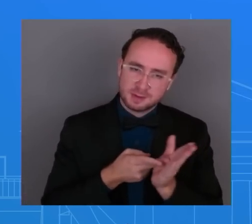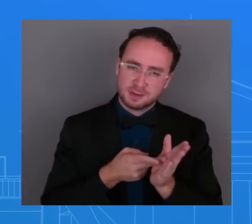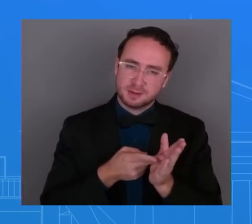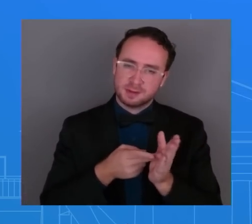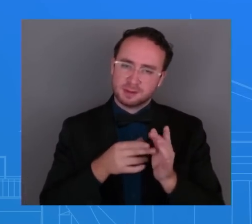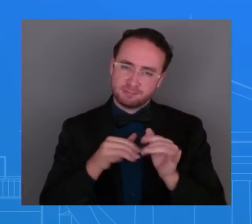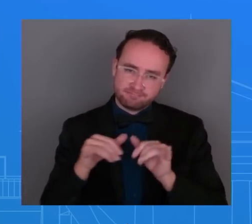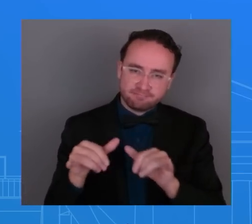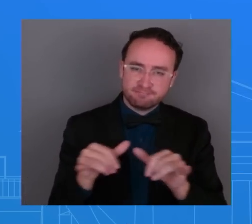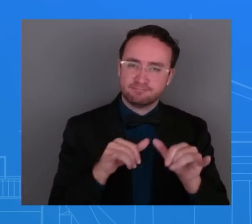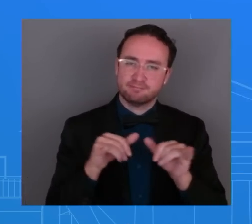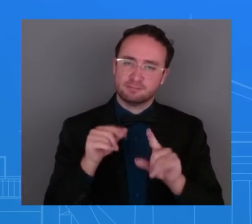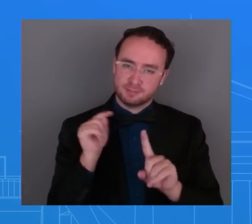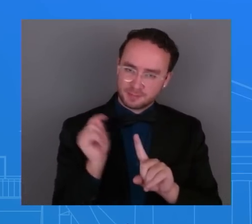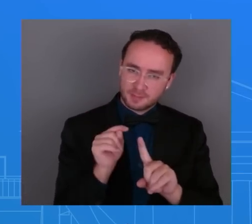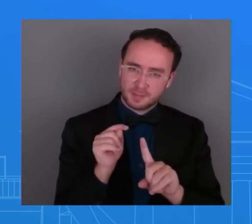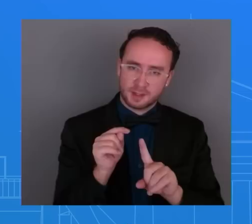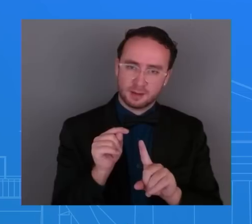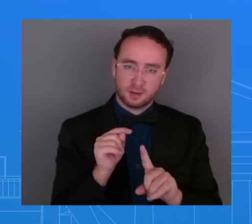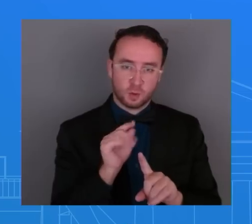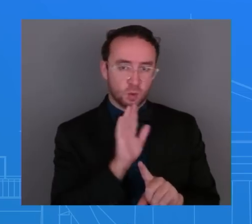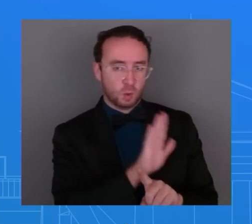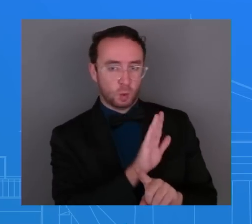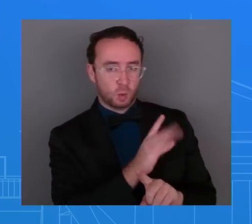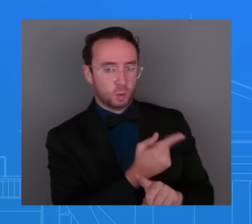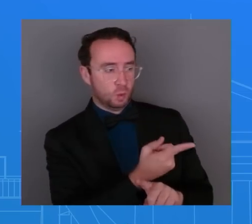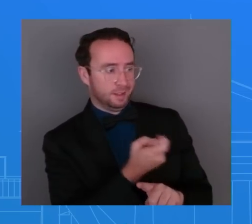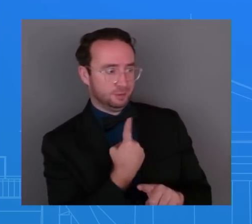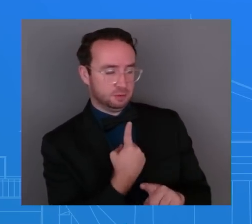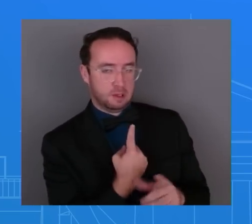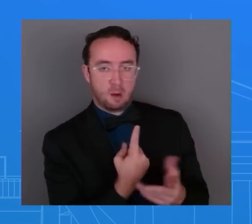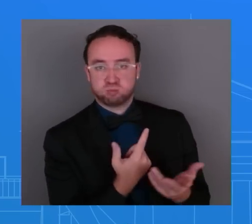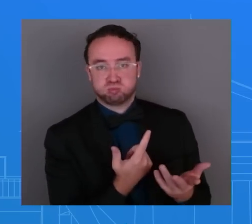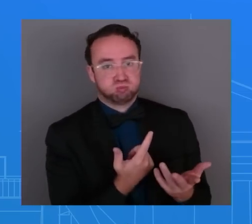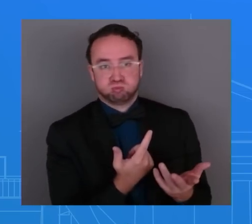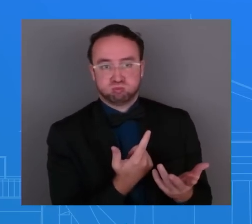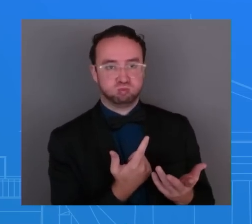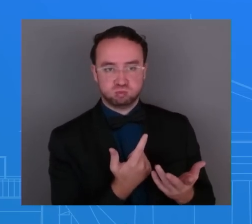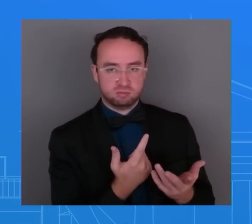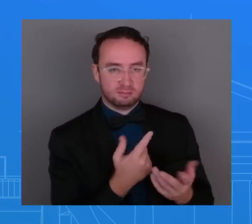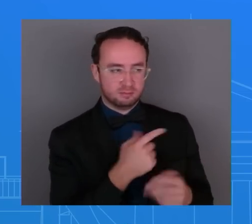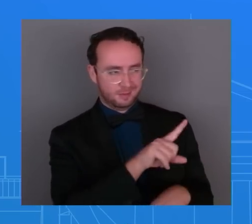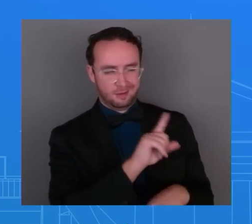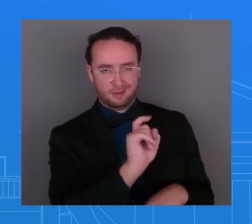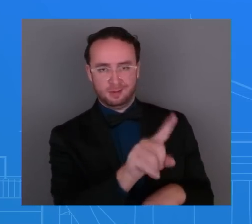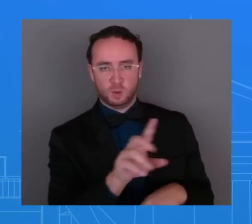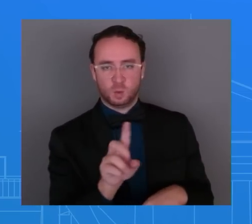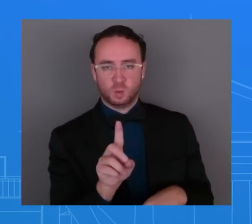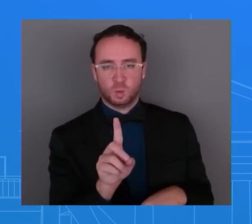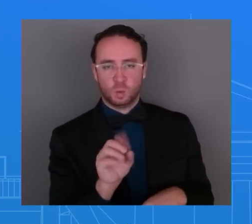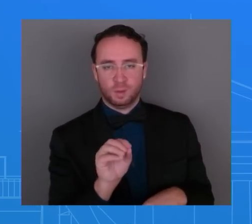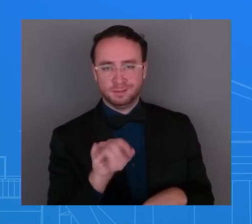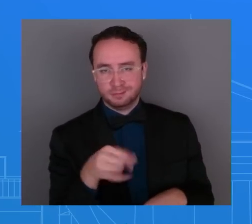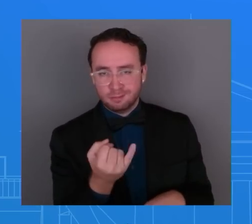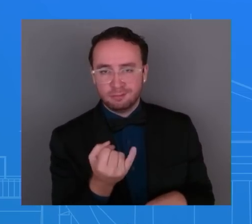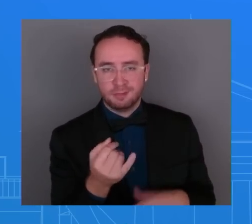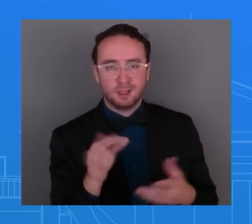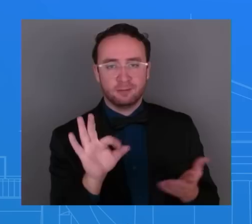I would have to refer you to the Department of Justice and FBI. I cannot comment on the veracity of the claims that Iran was involved. The Press: Okay, thanks. And one more.